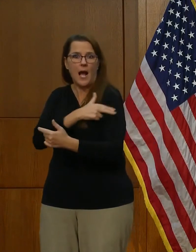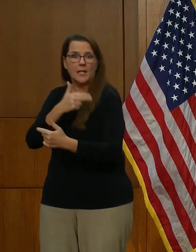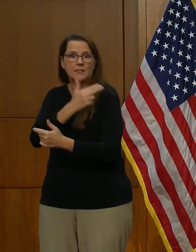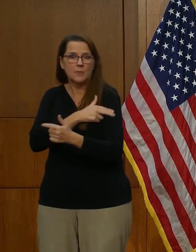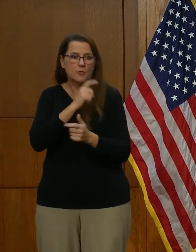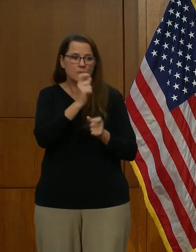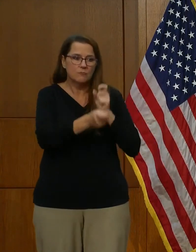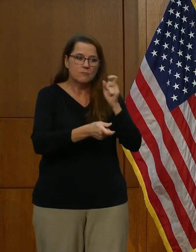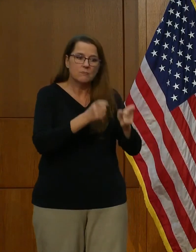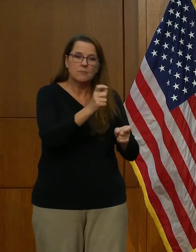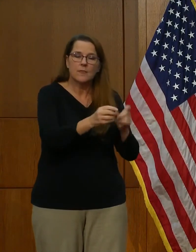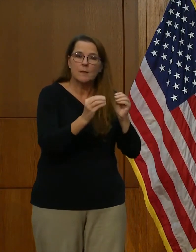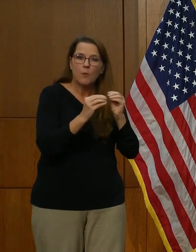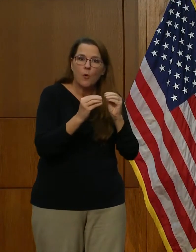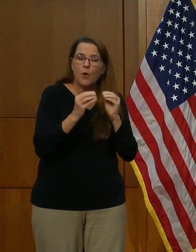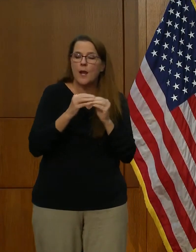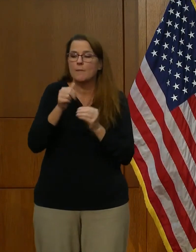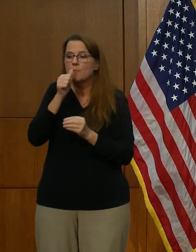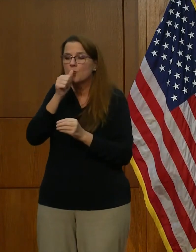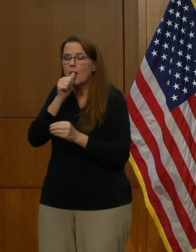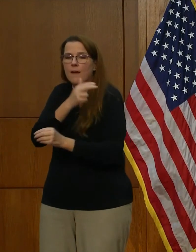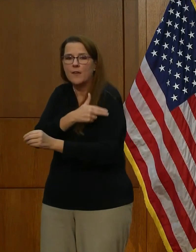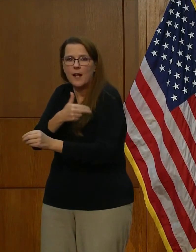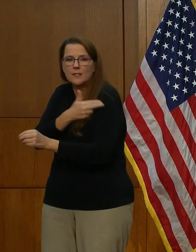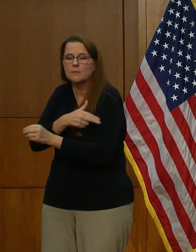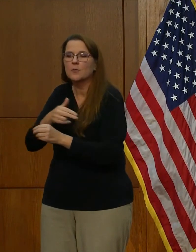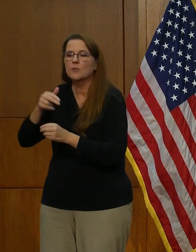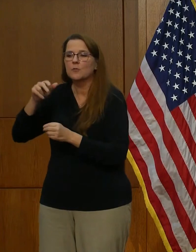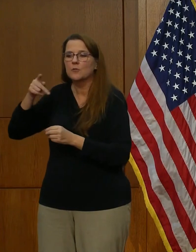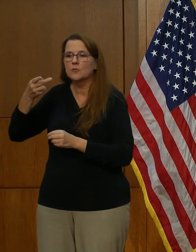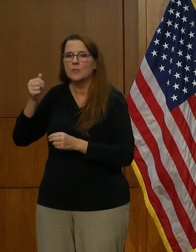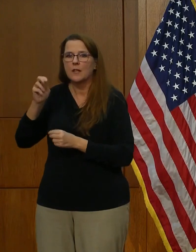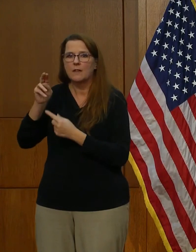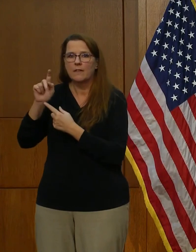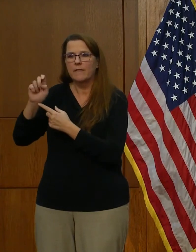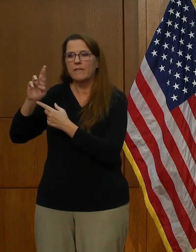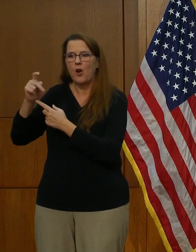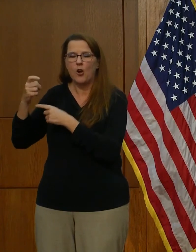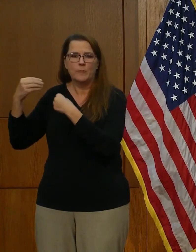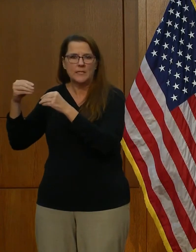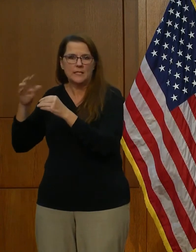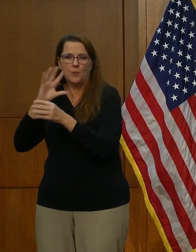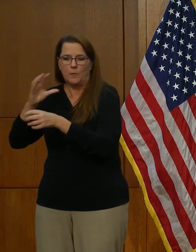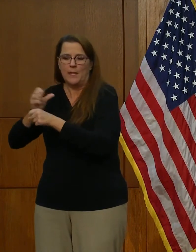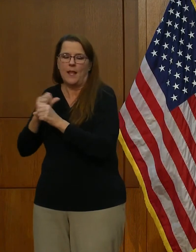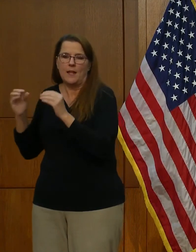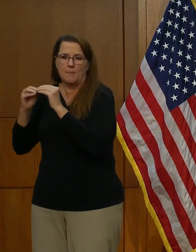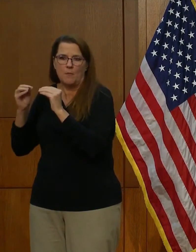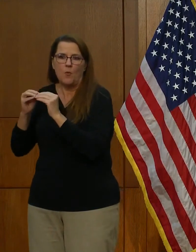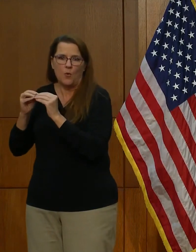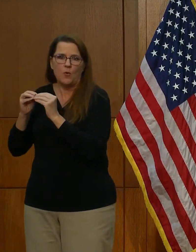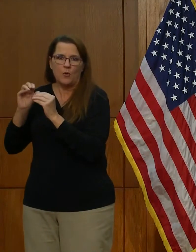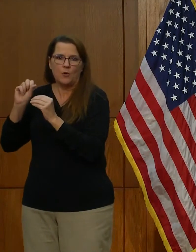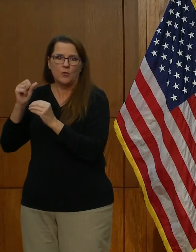MASS EVENTS, BUT HOSPITALS ARE GETTING MORE AND MORE PRIVATE PROVIDERS AND PHARMACIES WILL